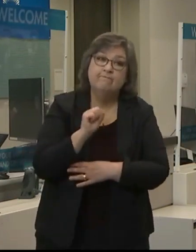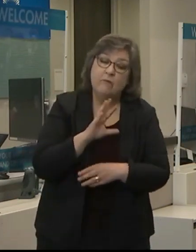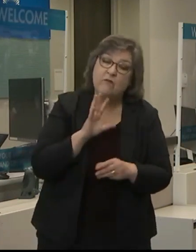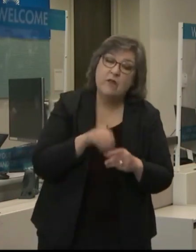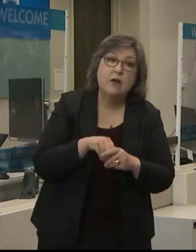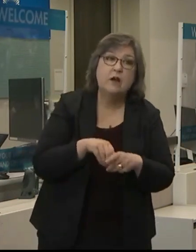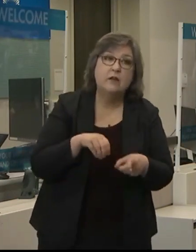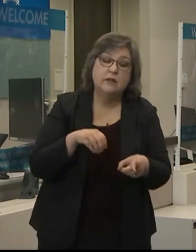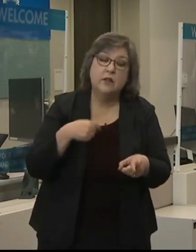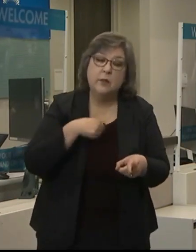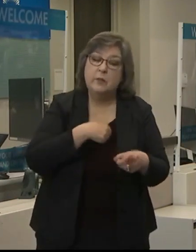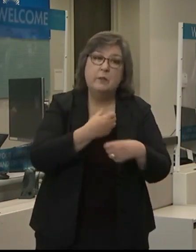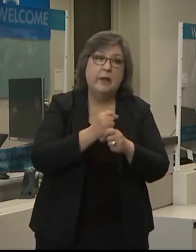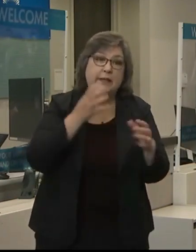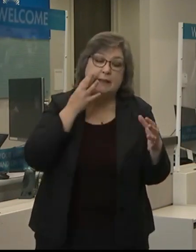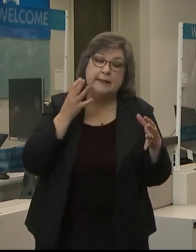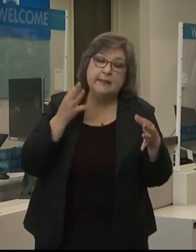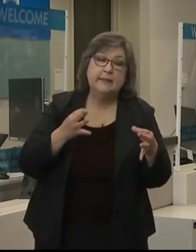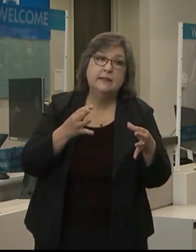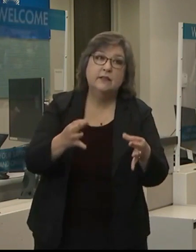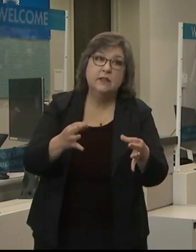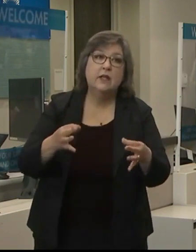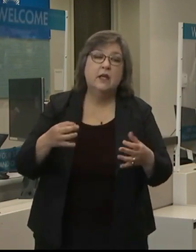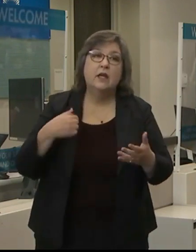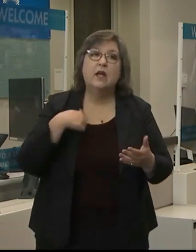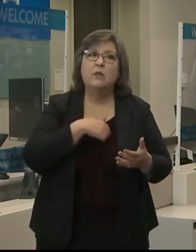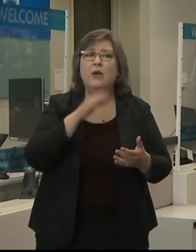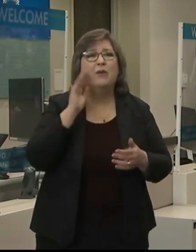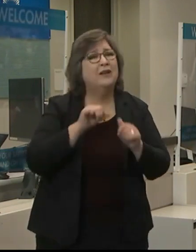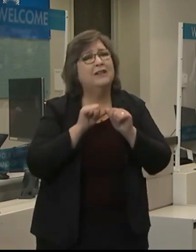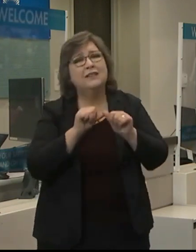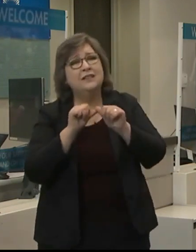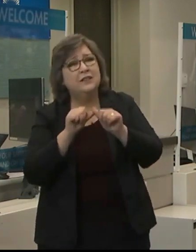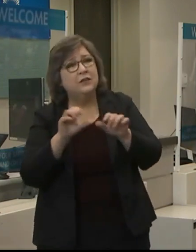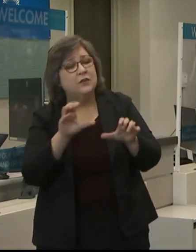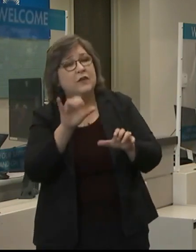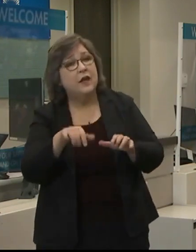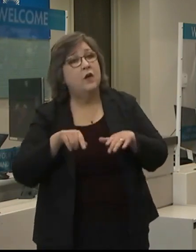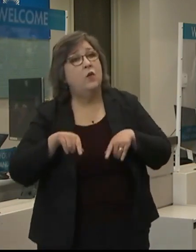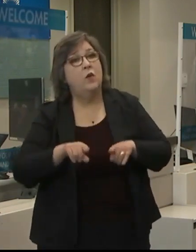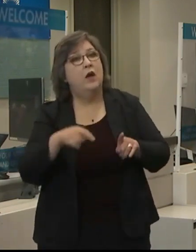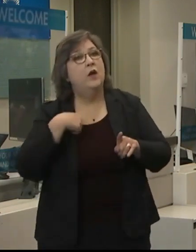Will continue to do that as we advance today's uh new cause and that's to